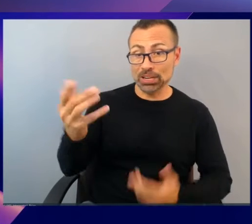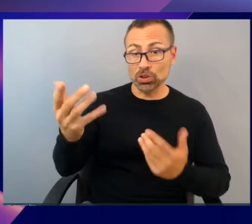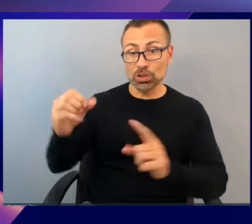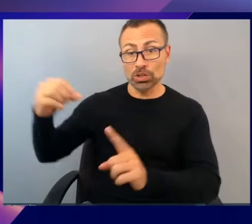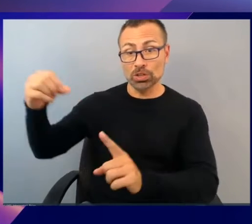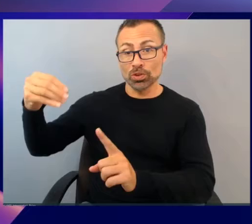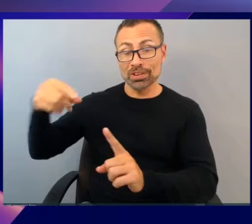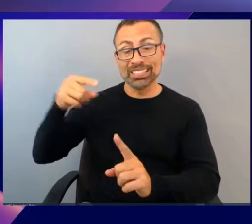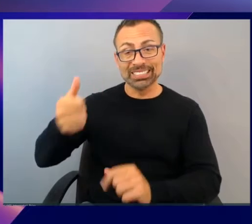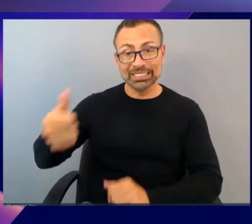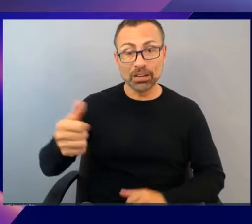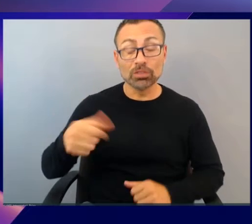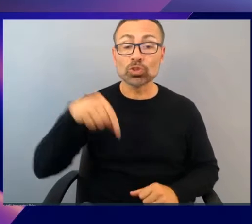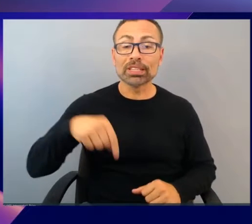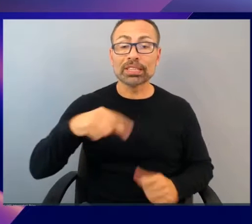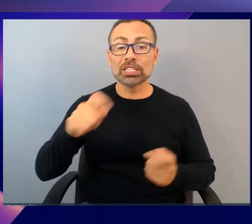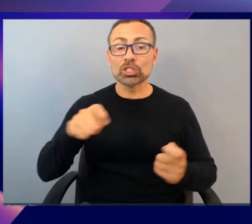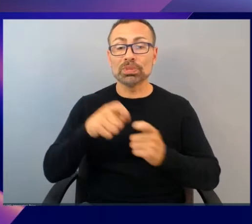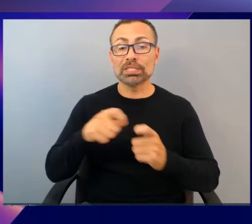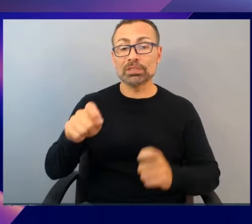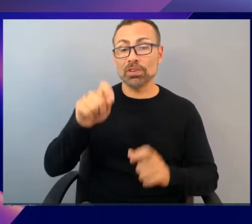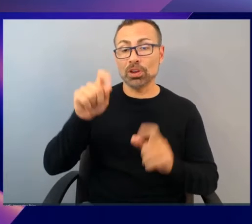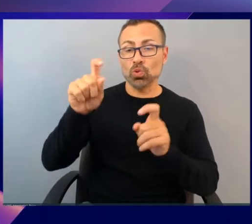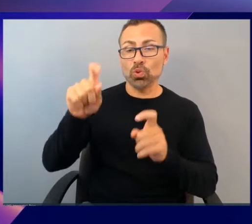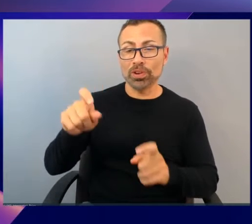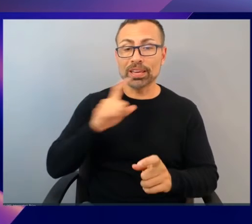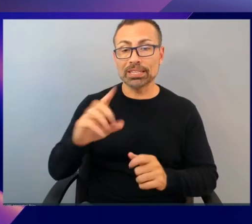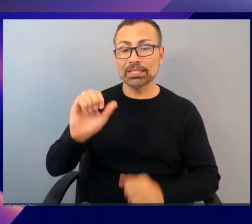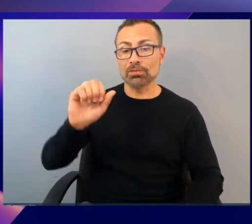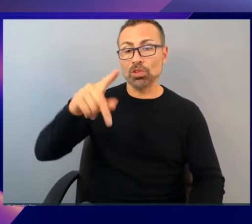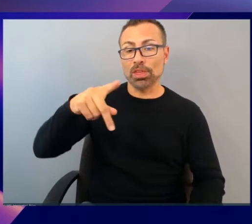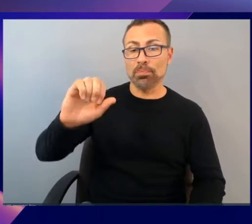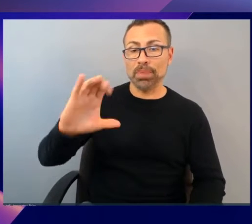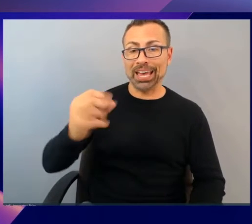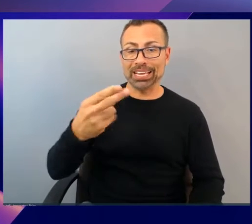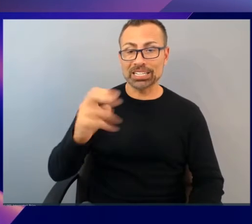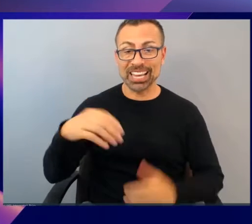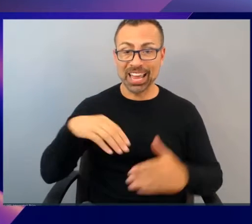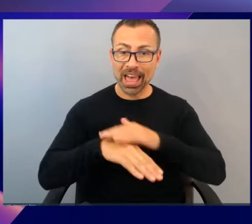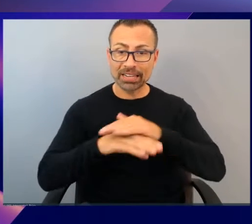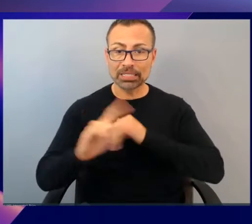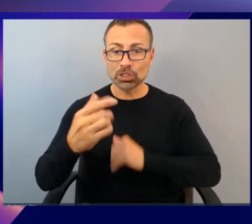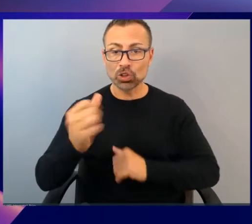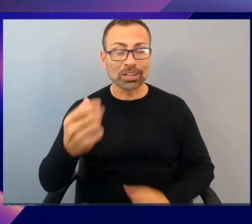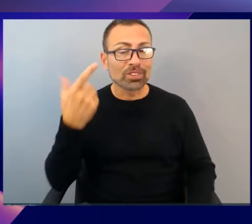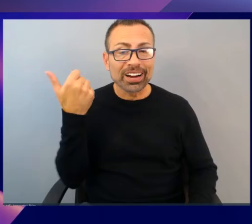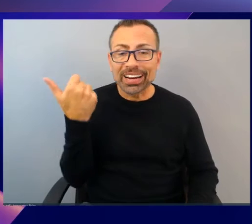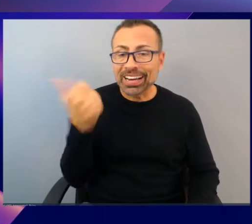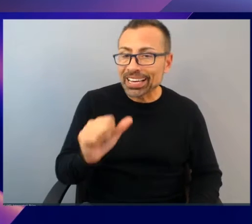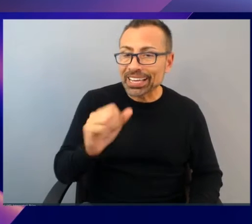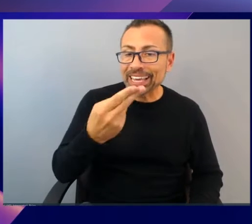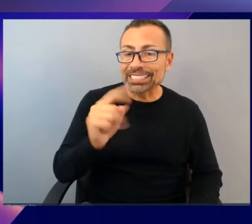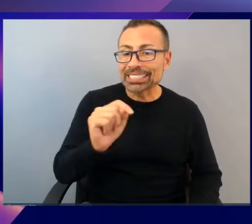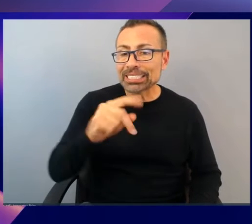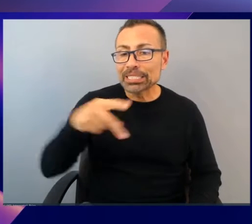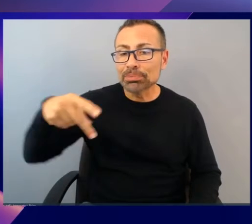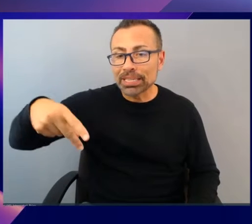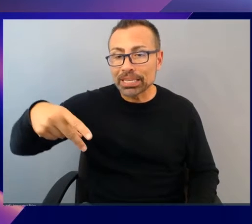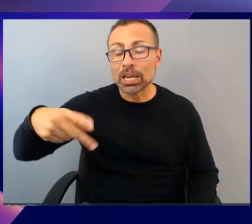is we're querying the Apache access logs for any HTTP request that includes that query,